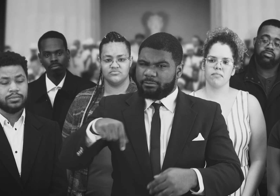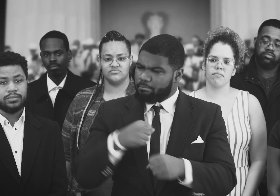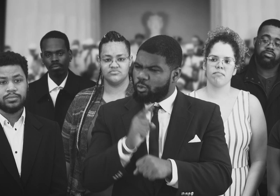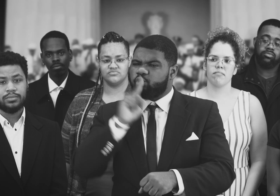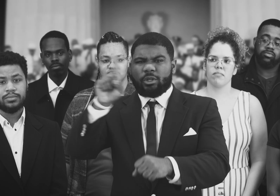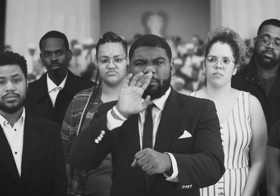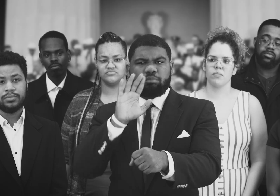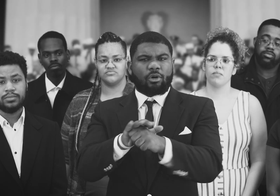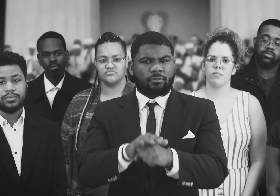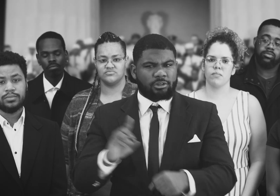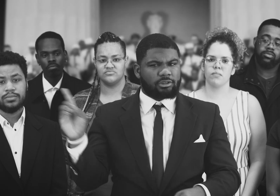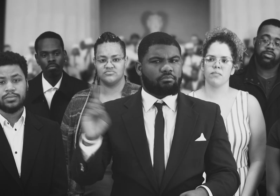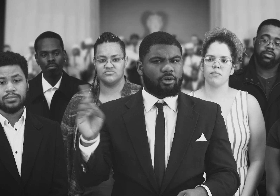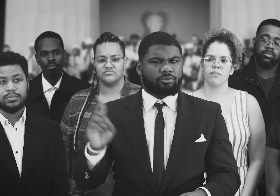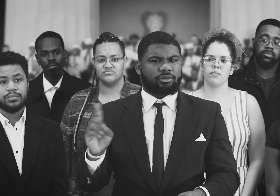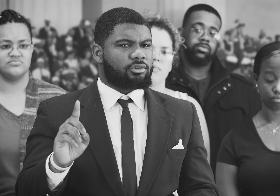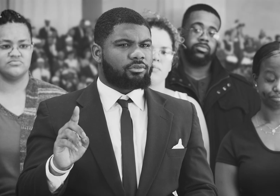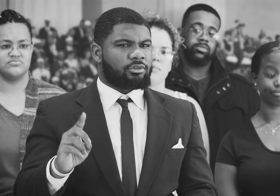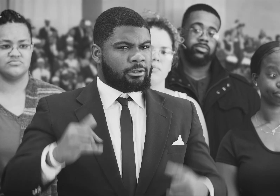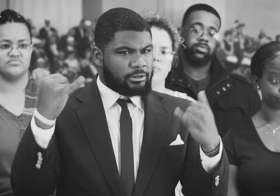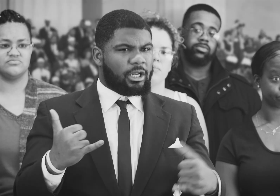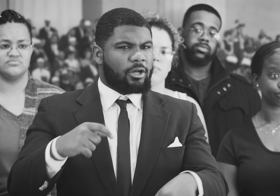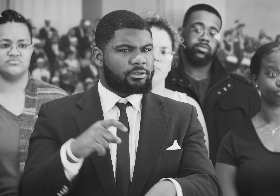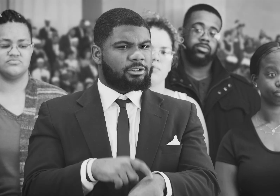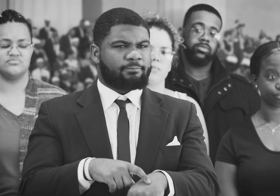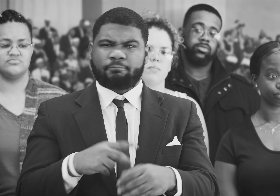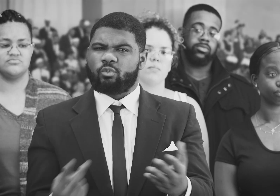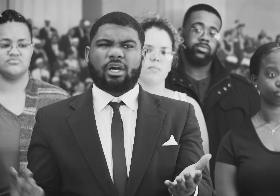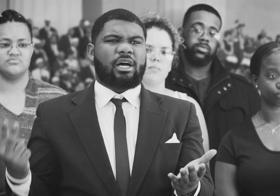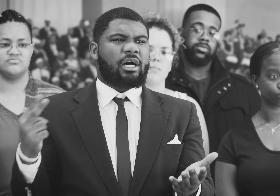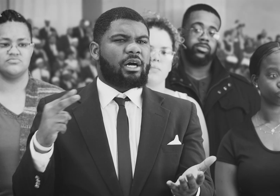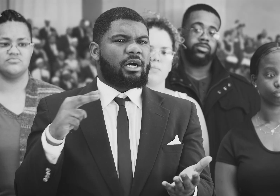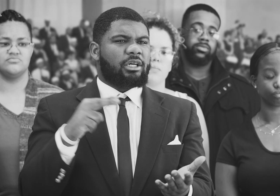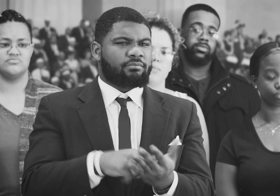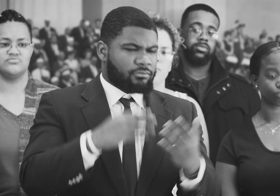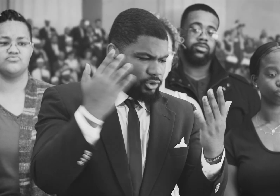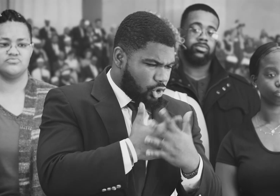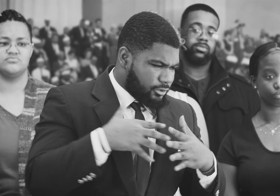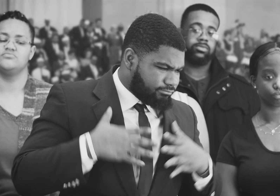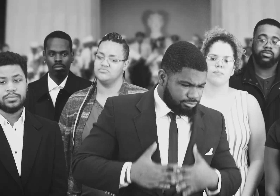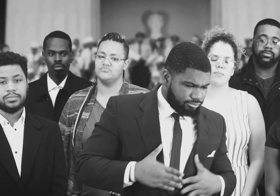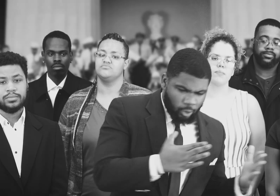Now is the time to make real the promises of democracy. Now is the time to rise from the dark and desolate valley of